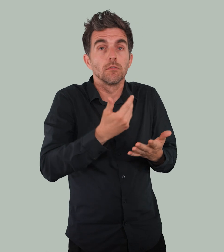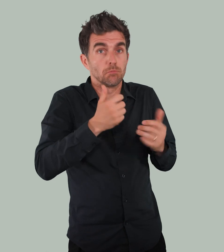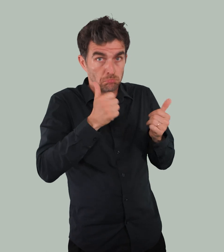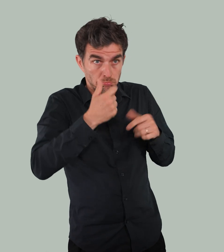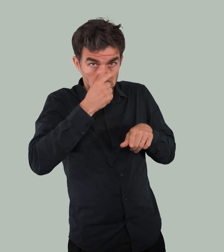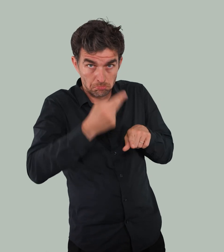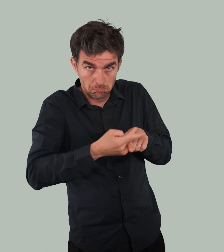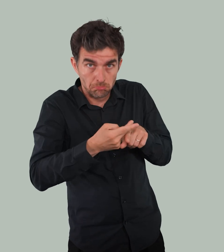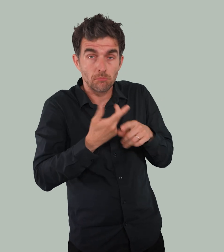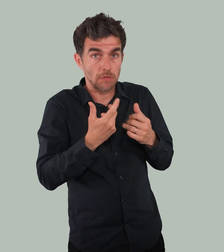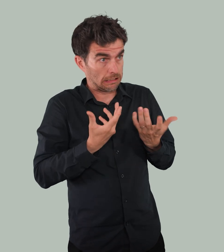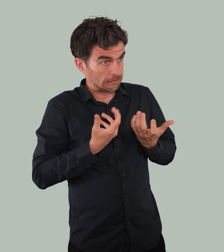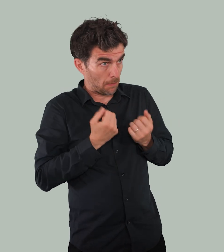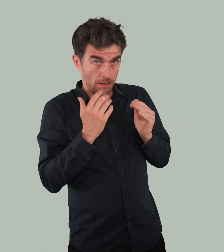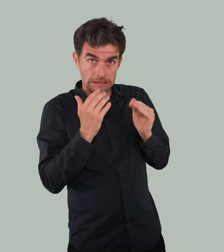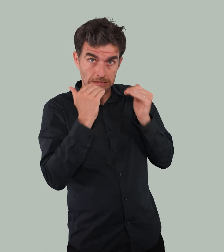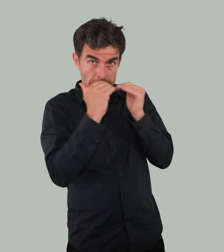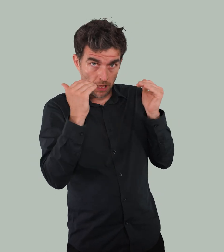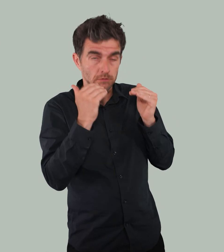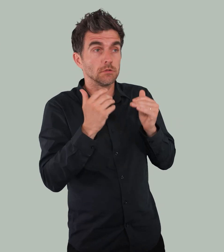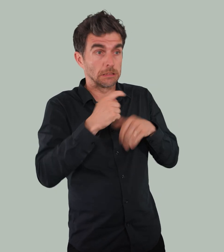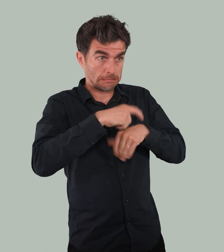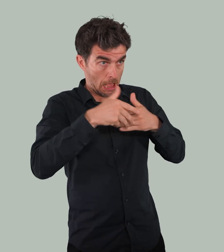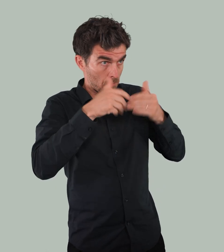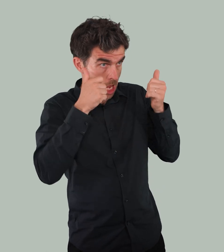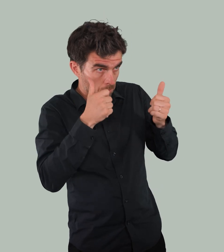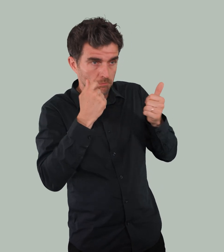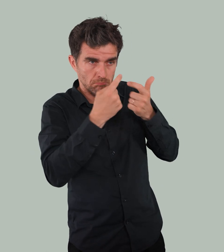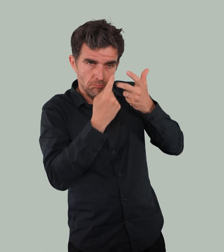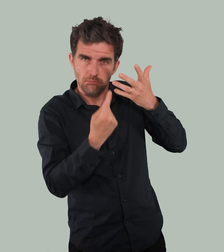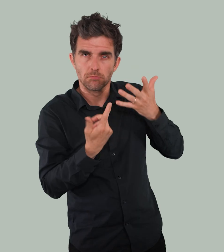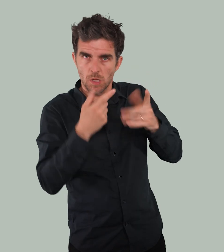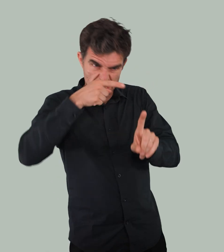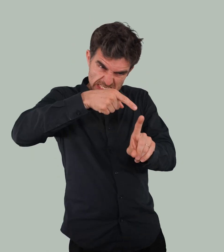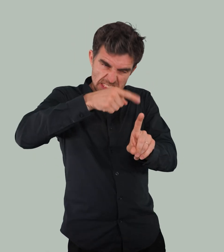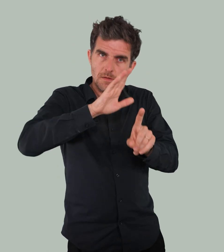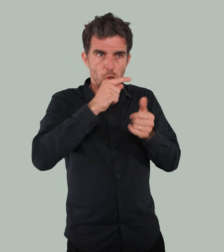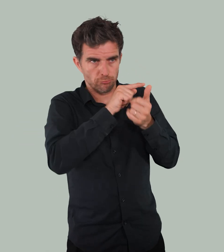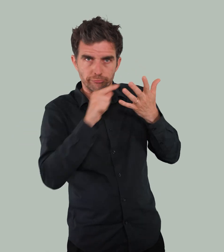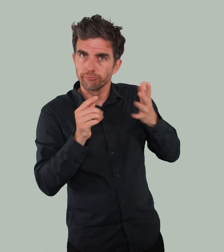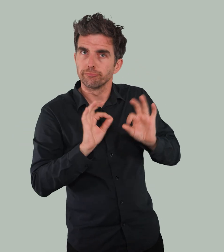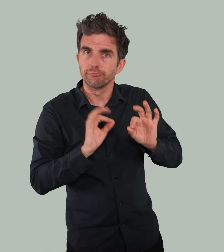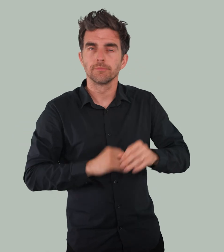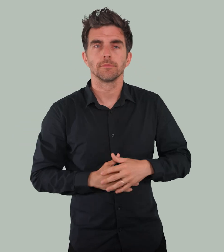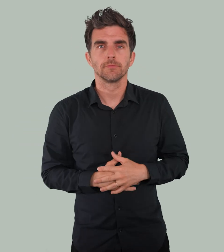repeatedly, to an acceptable standard and within a reasonable time.